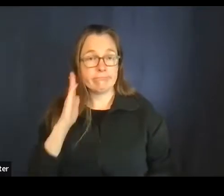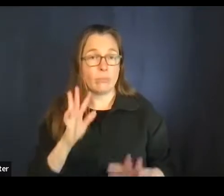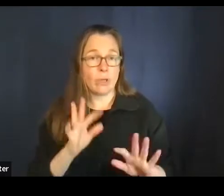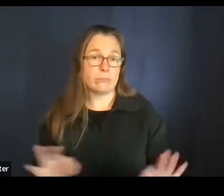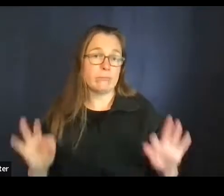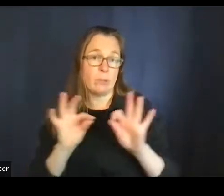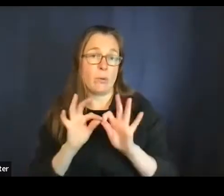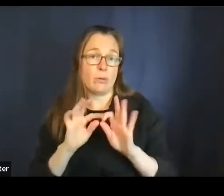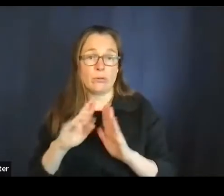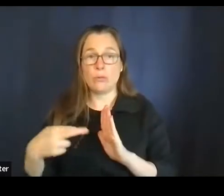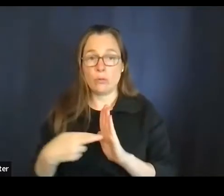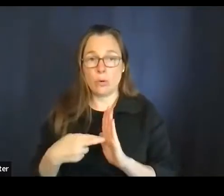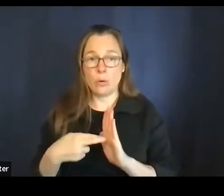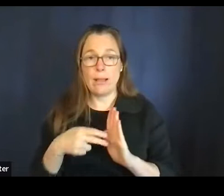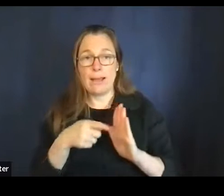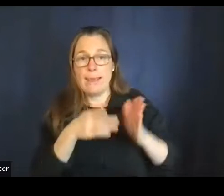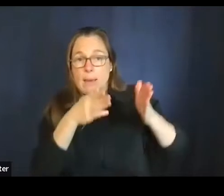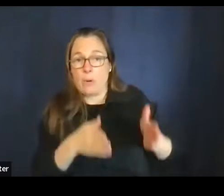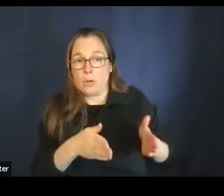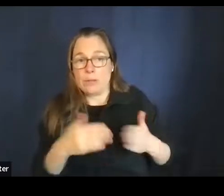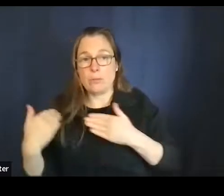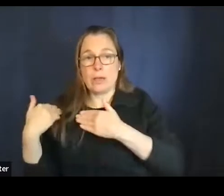and that person will be accountable to the new mayor